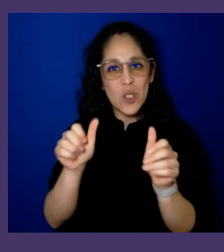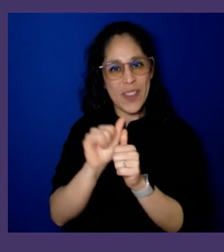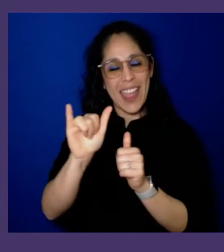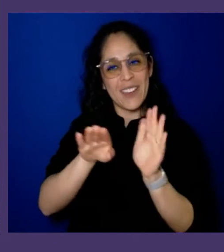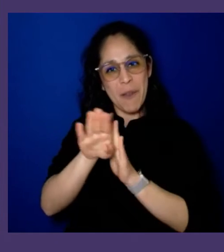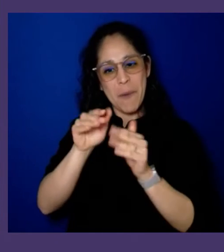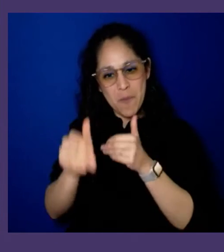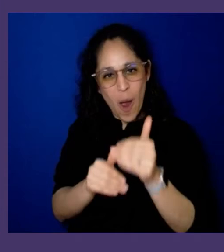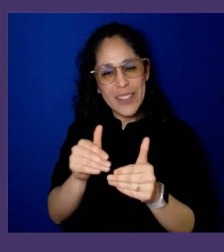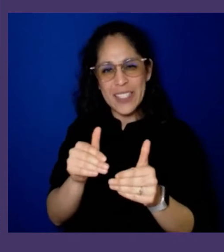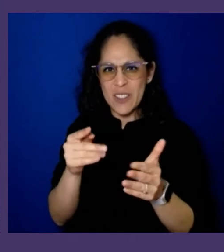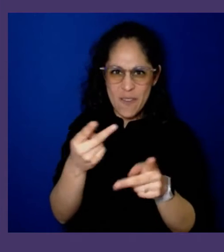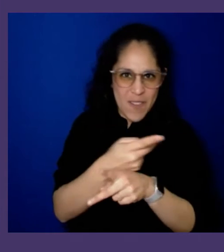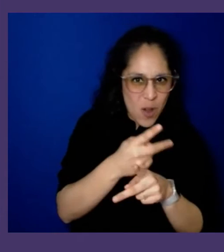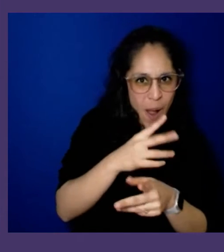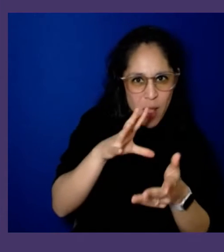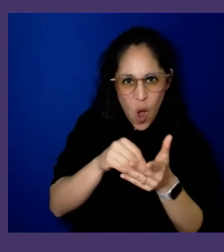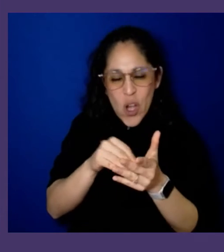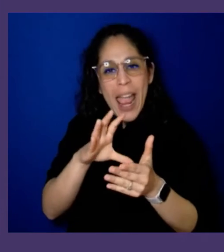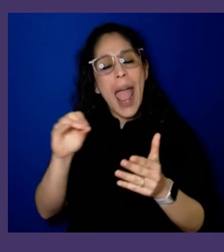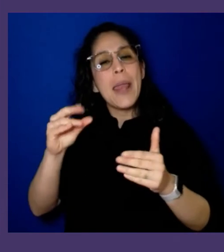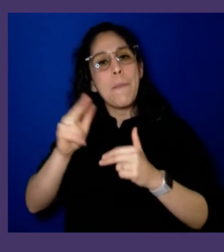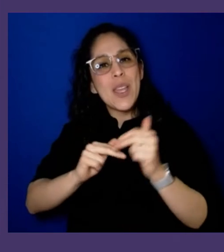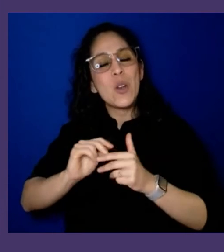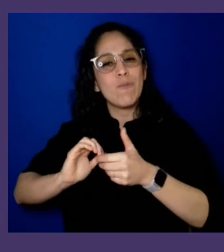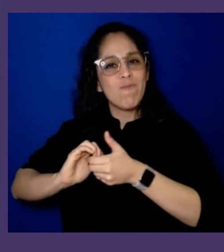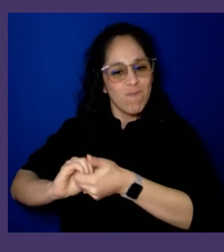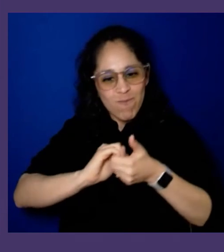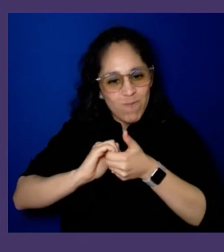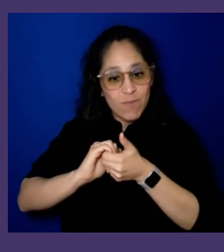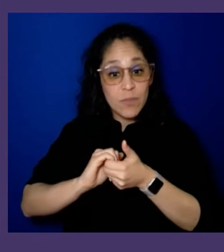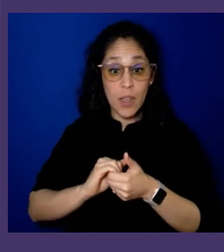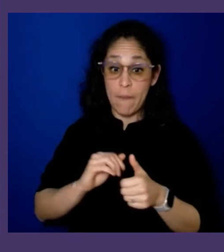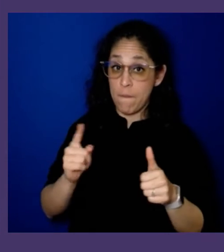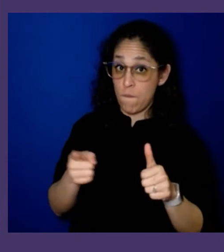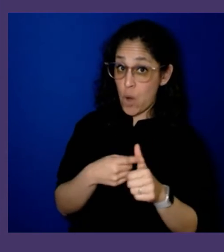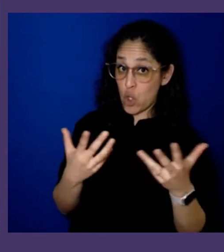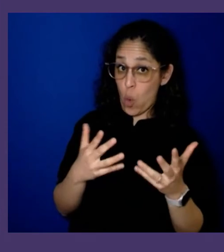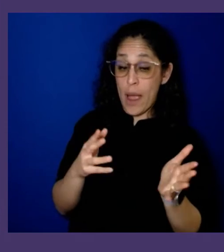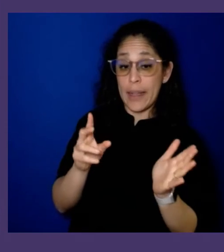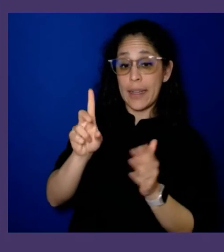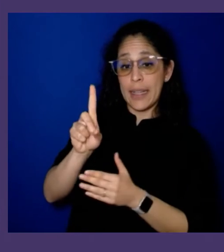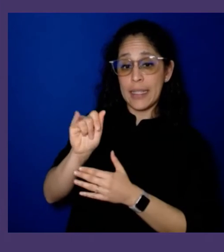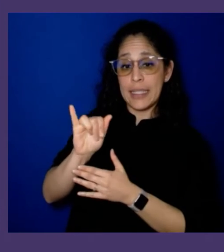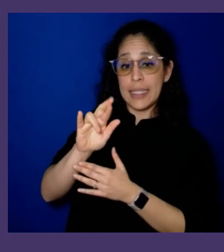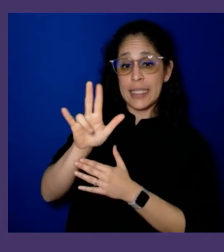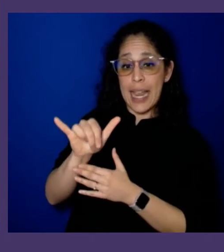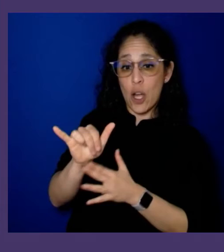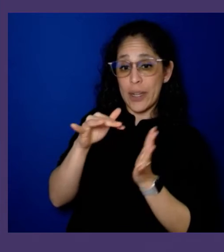The first activity we're doing is a diary study. This focuses on having the UI developers gain experience